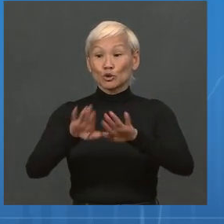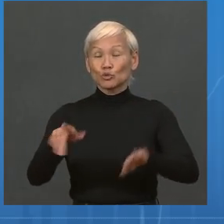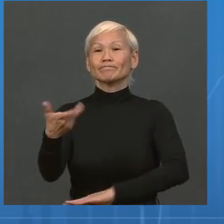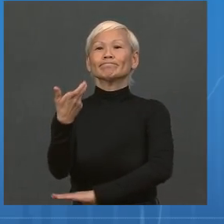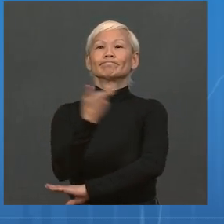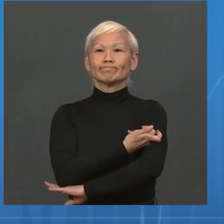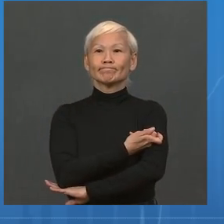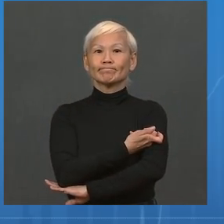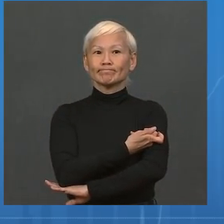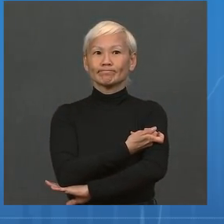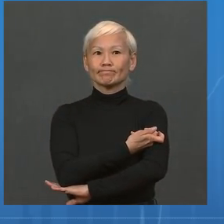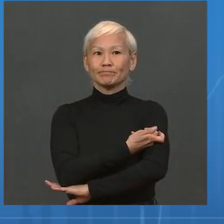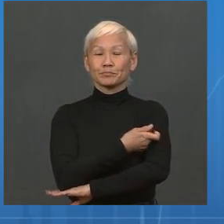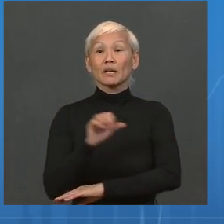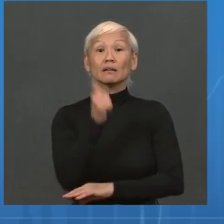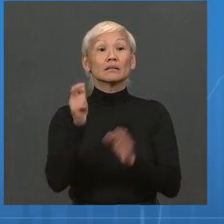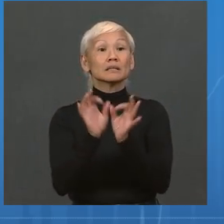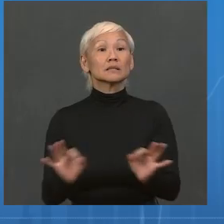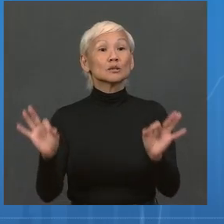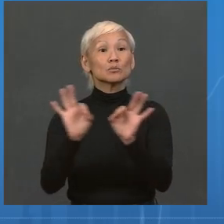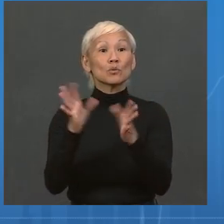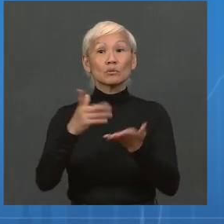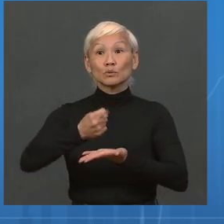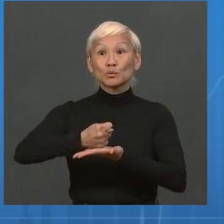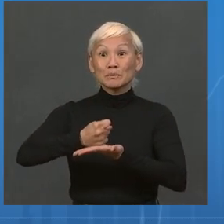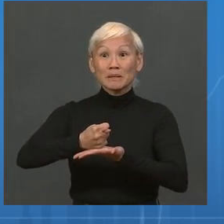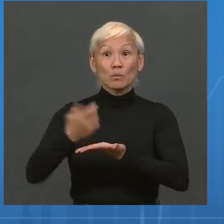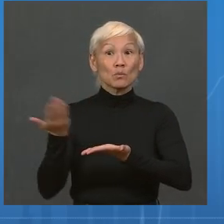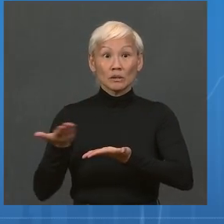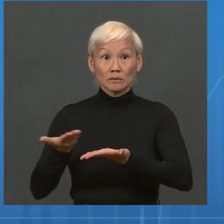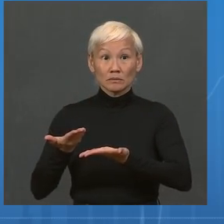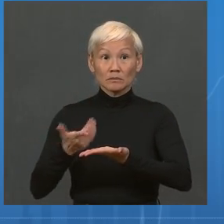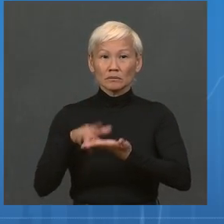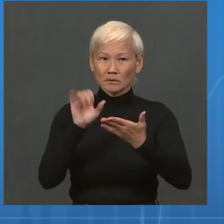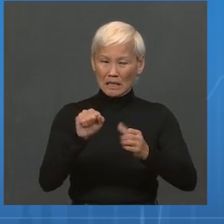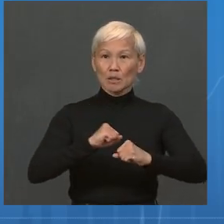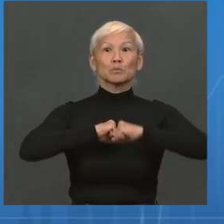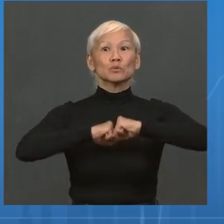can protect our children. While children are at lower risk of becoming